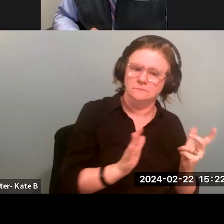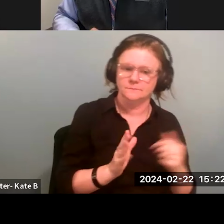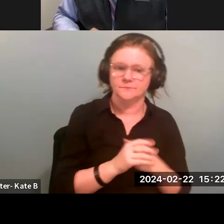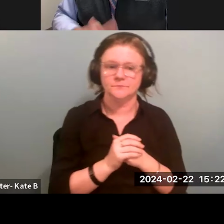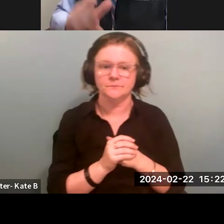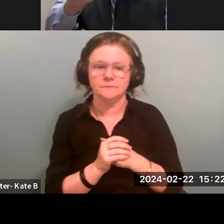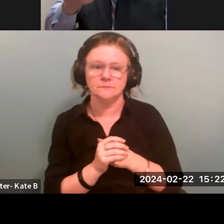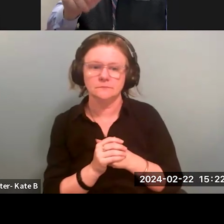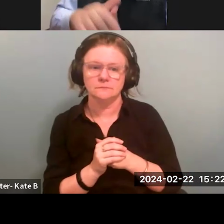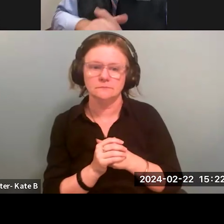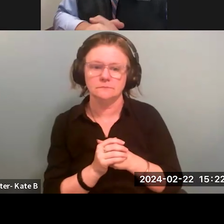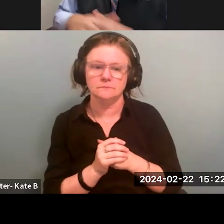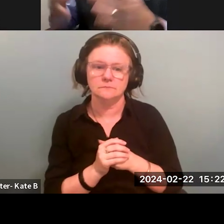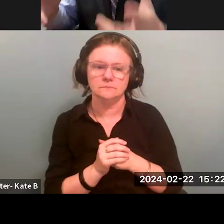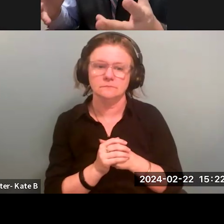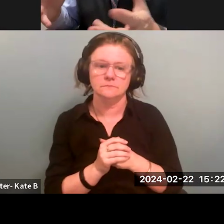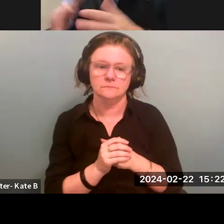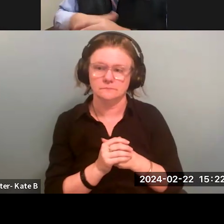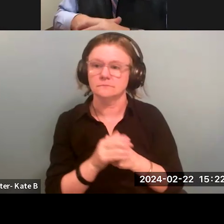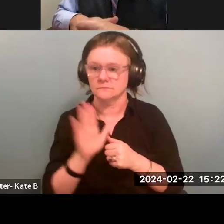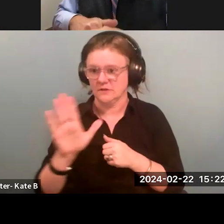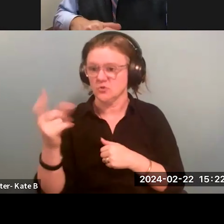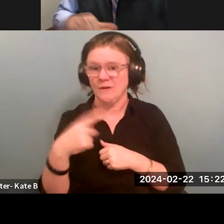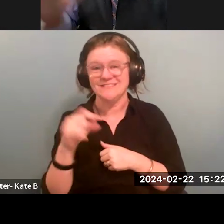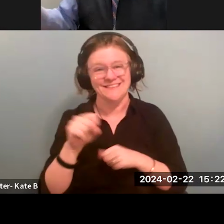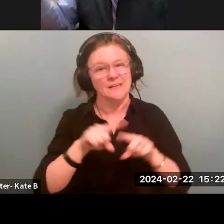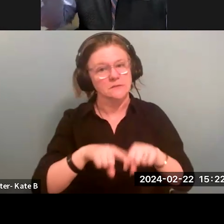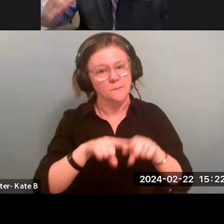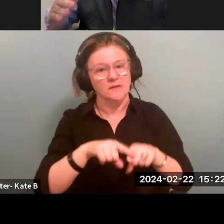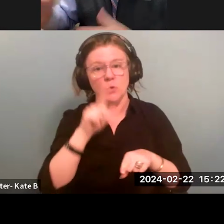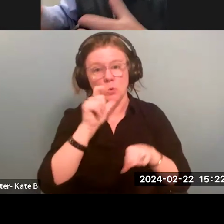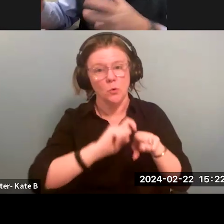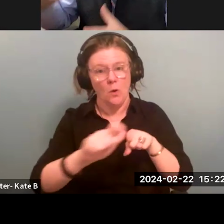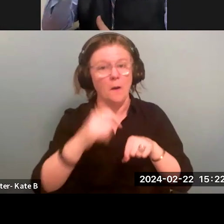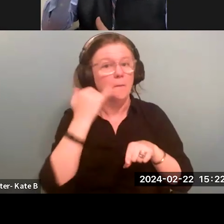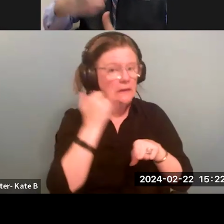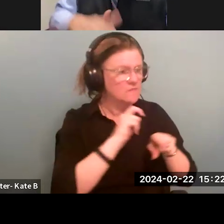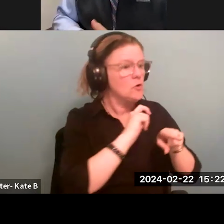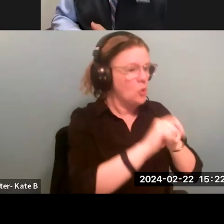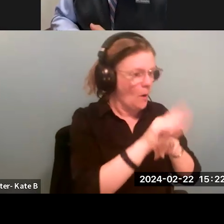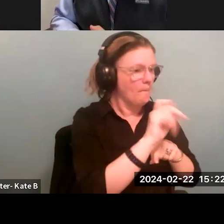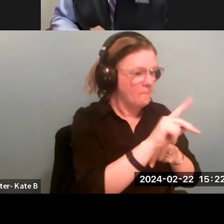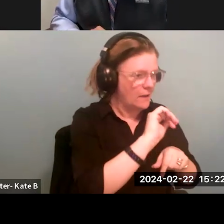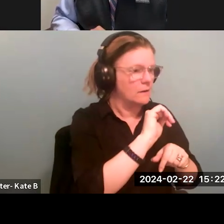So to that question, it does depend. But after you're doing that, after you put your own oxygen